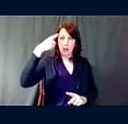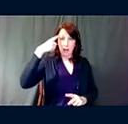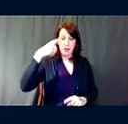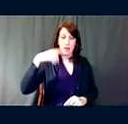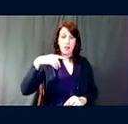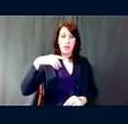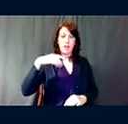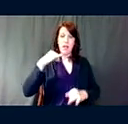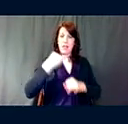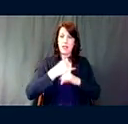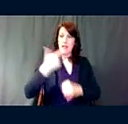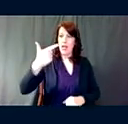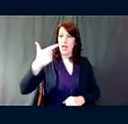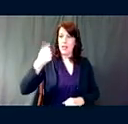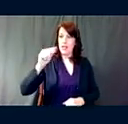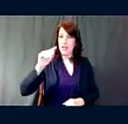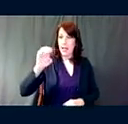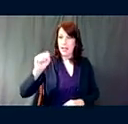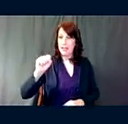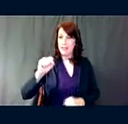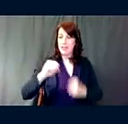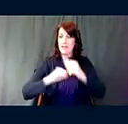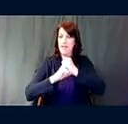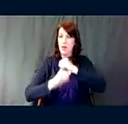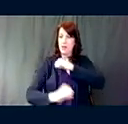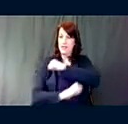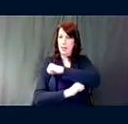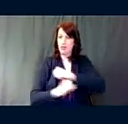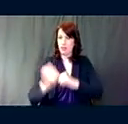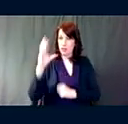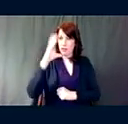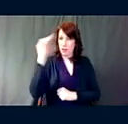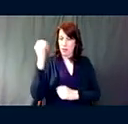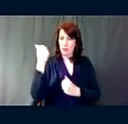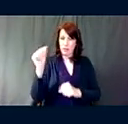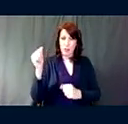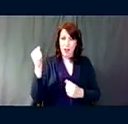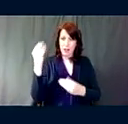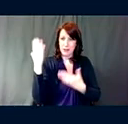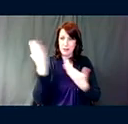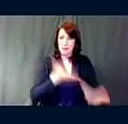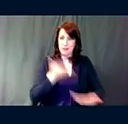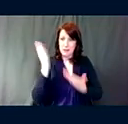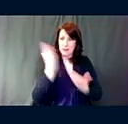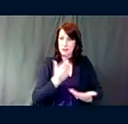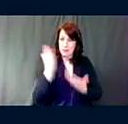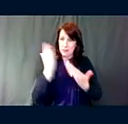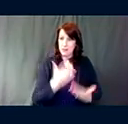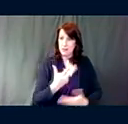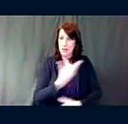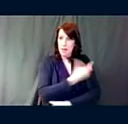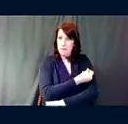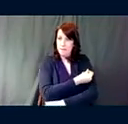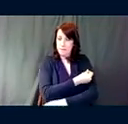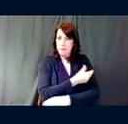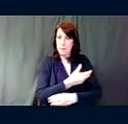AND FROM INSTITUTIONS LIKE GAVI OR GATES FOUNDATION, IS TRYING TO GET THE IMMUNIZATION AS CLOSE TO PEOPLE AS POSSIBLE WHICH IS